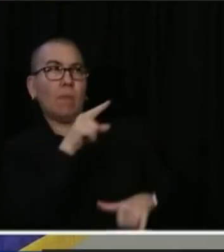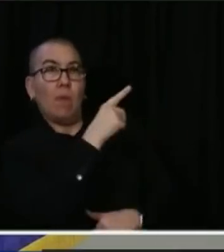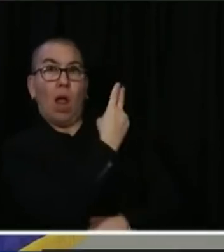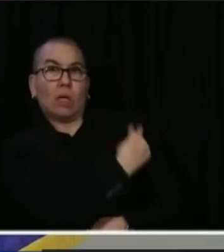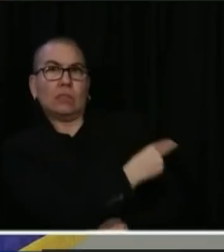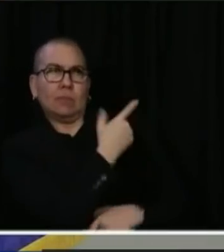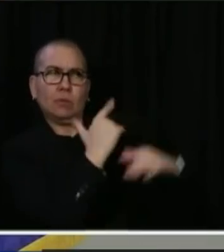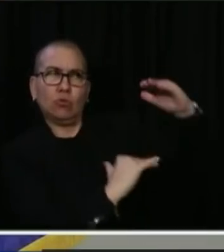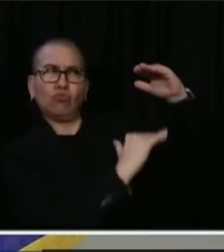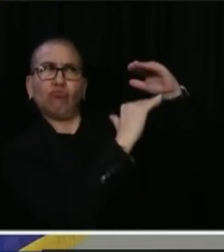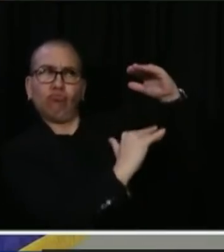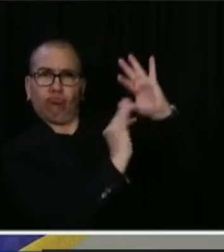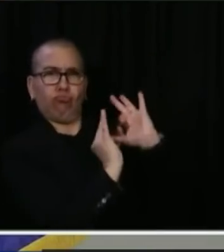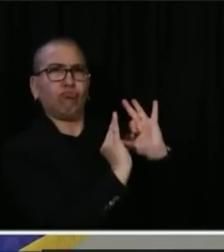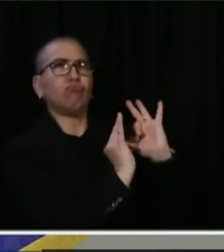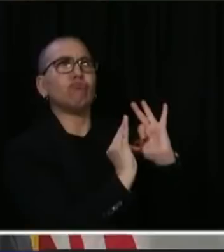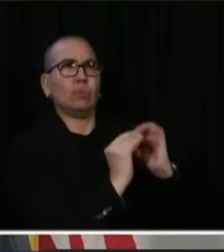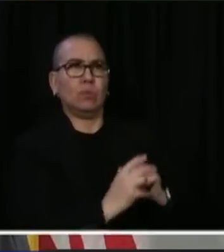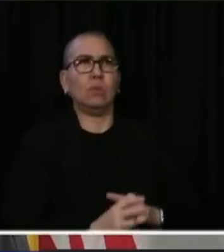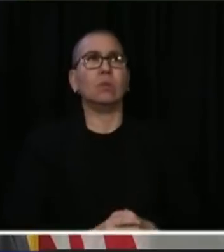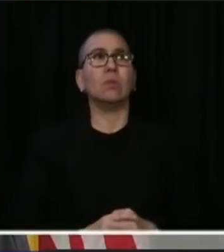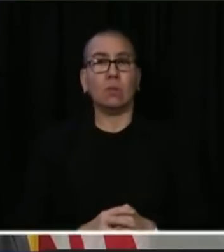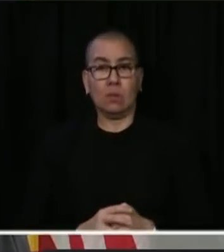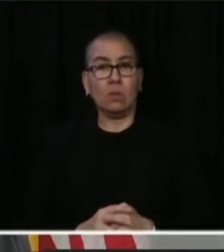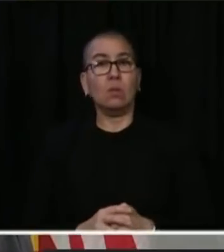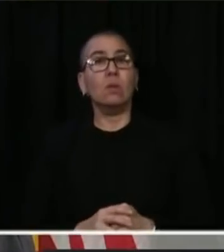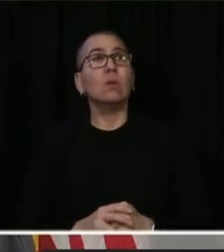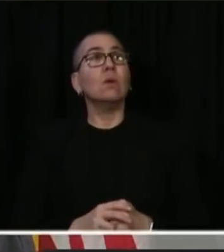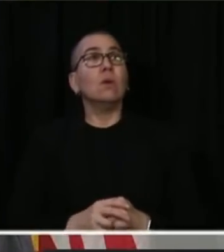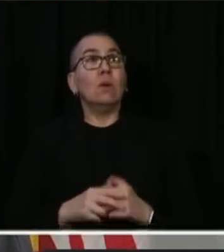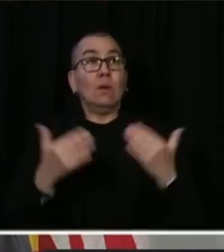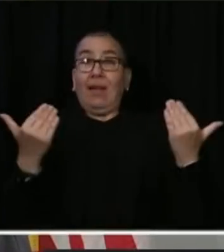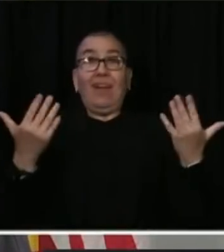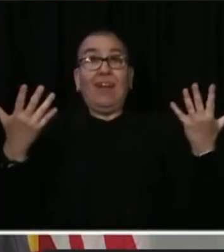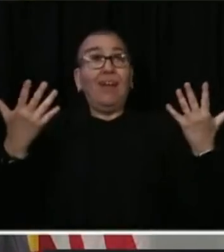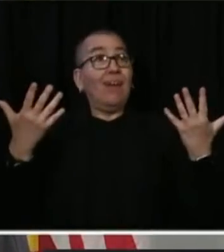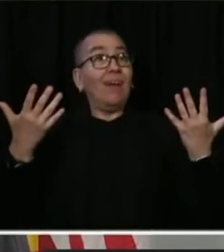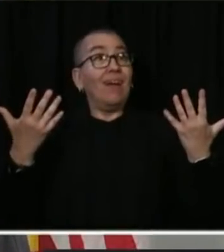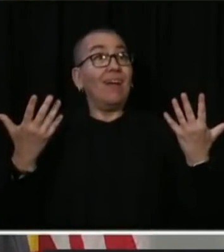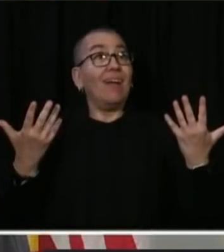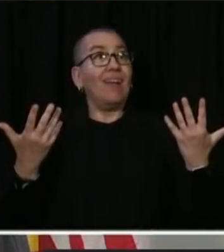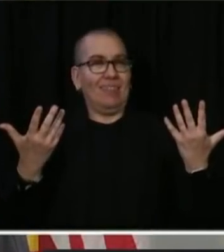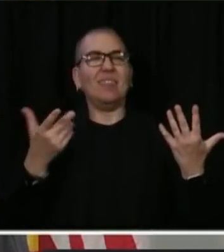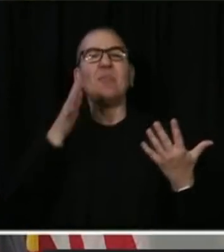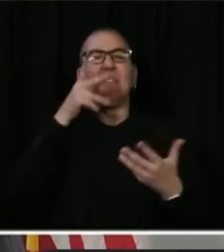TO MOVE FROM 60% TO 70% OF VACCINATIS WITH A DRAMATIC IMPACT AND THE MODELING SHOWS